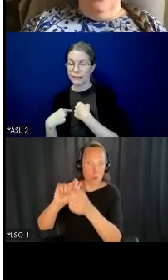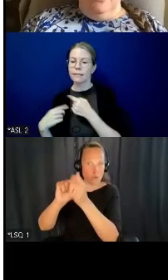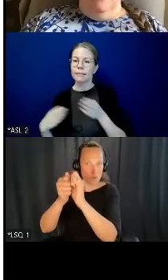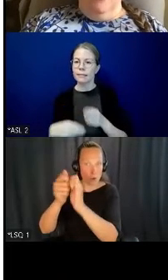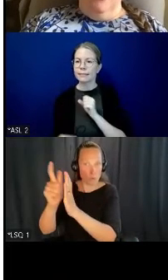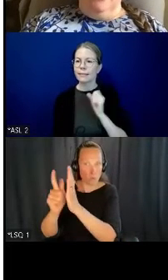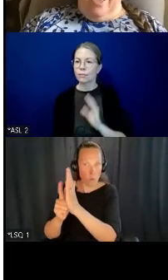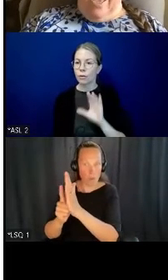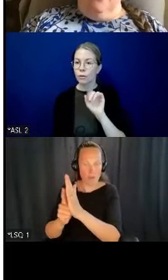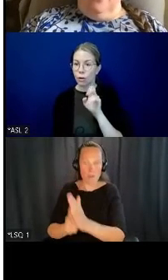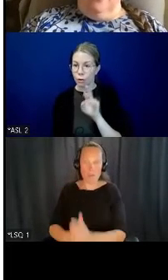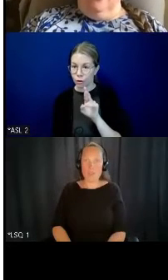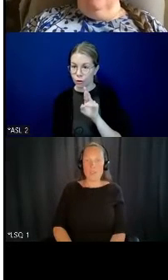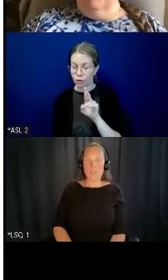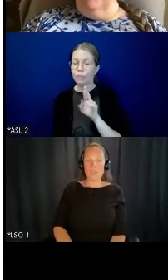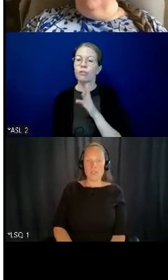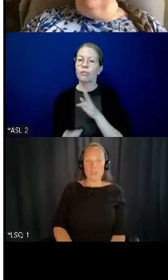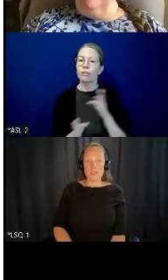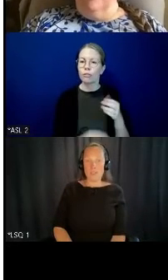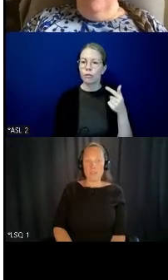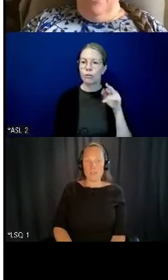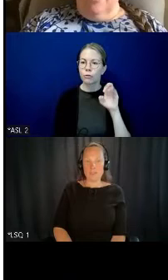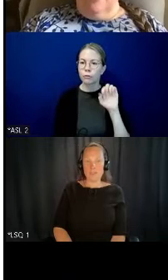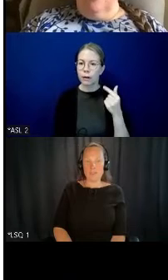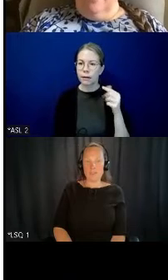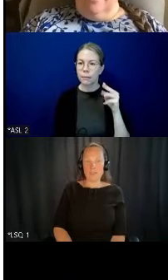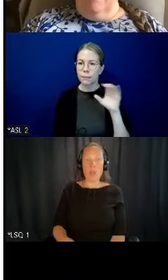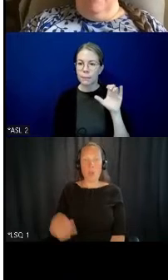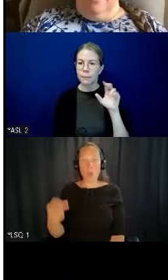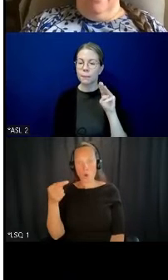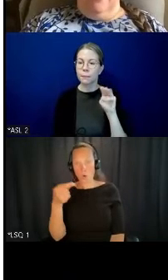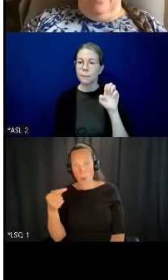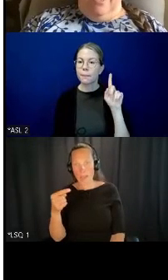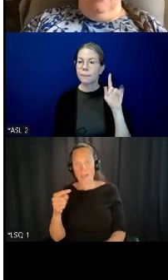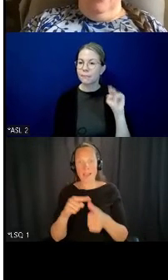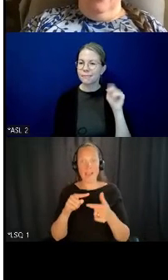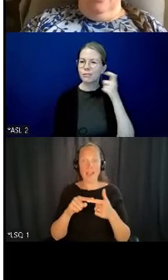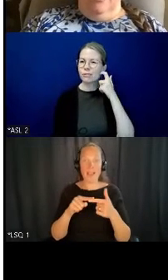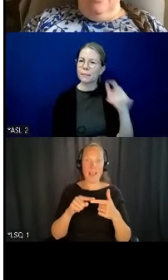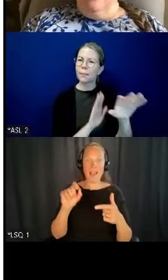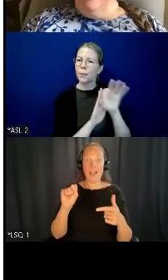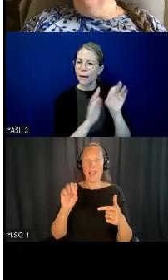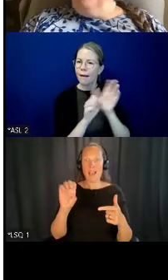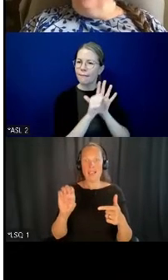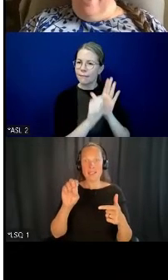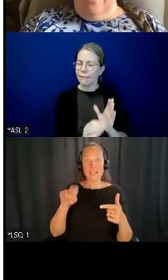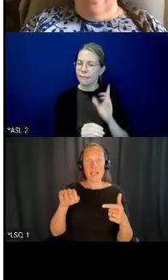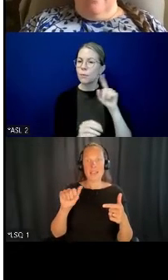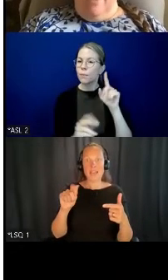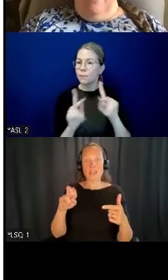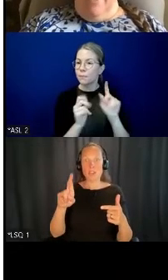THE NEWLY APPOINTED ADVOCATE FOR PERSONS WITH DISABILITIES IN ALBERTA. WITH THAT,